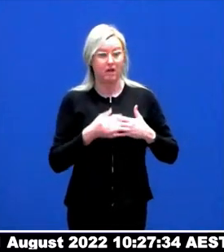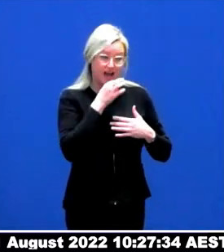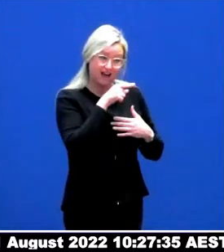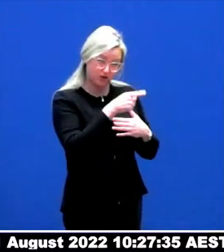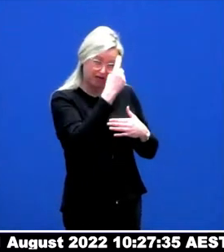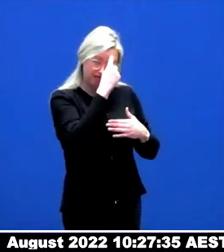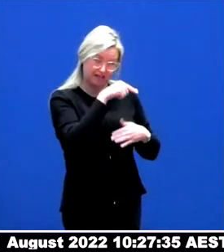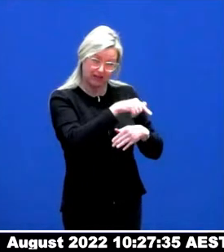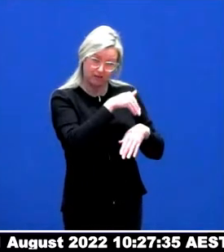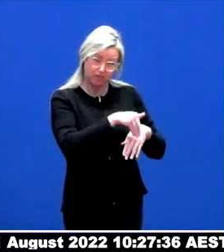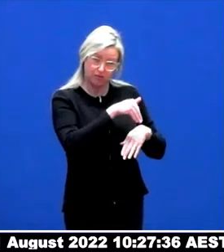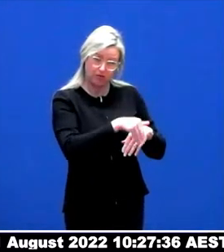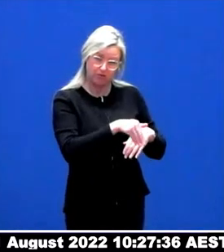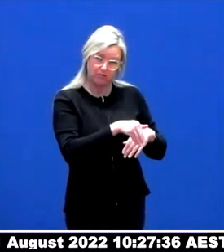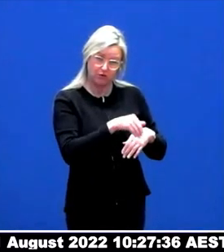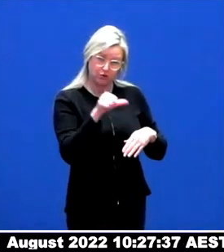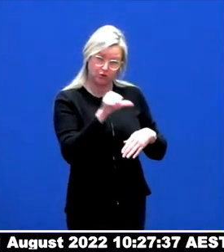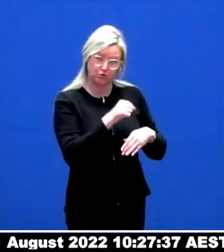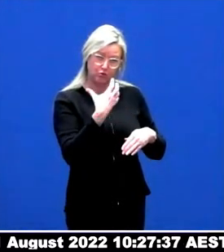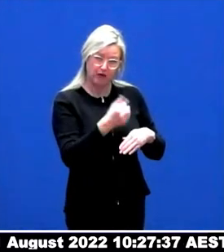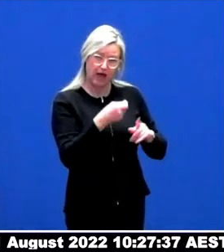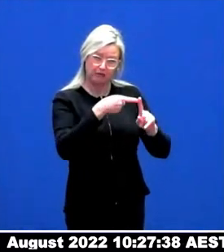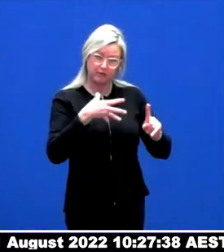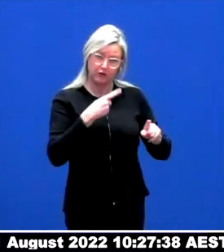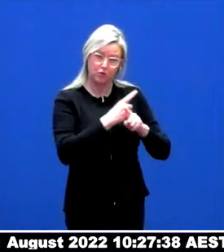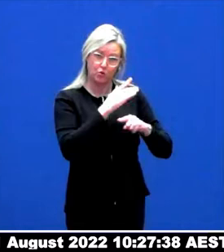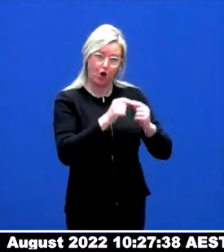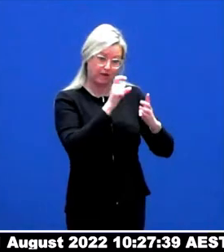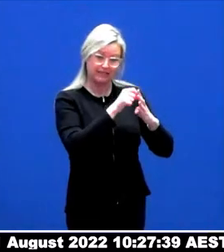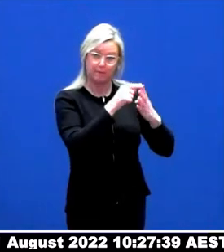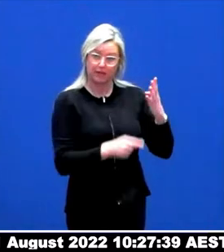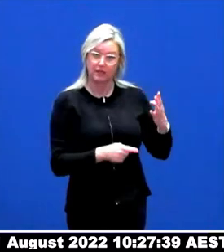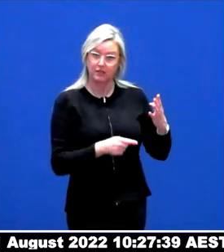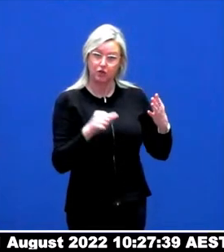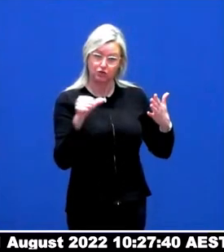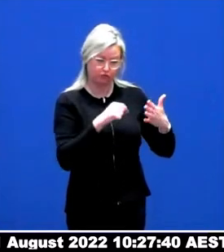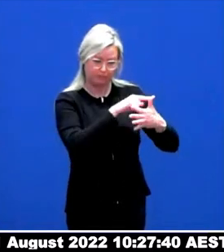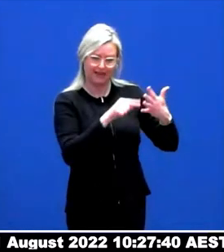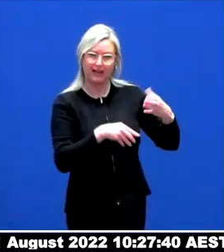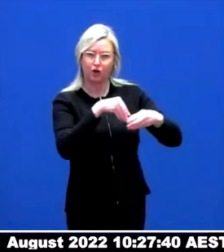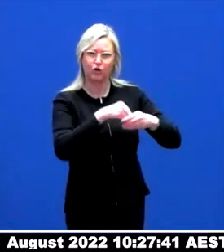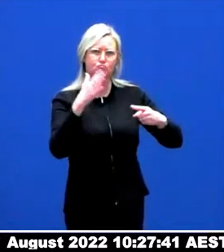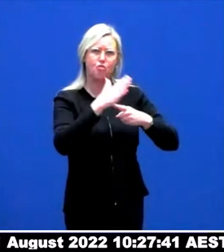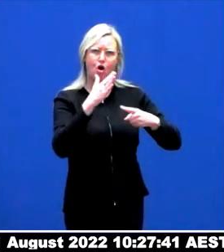reference to people with disability in the priority homelessness cohorts? It's hard for me to say deficiency.